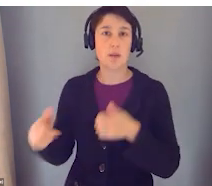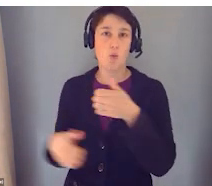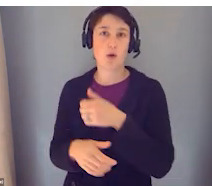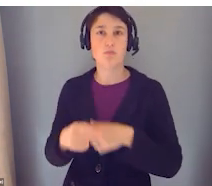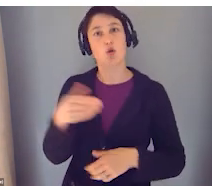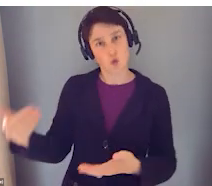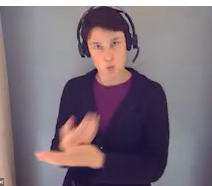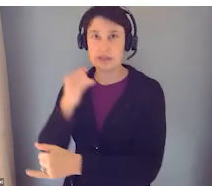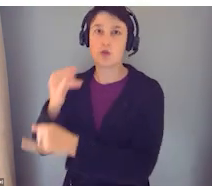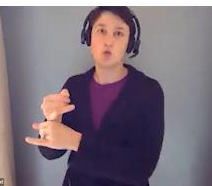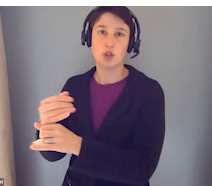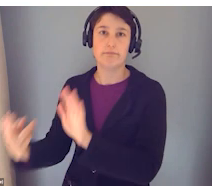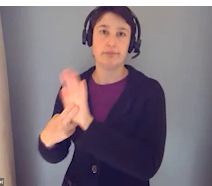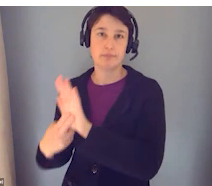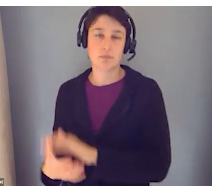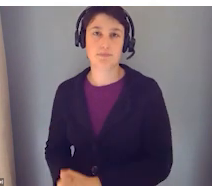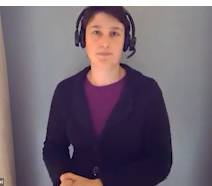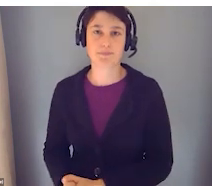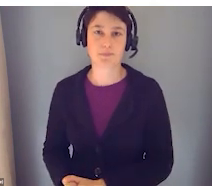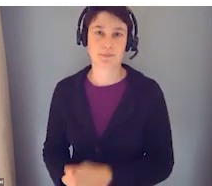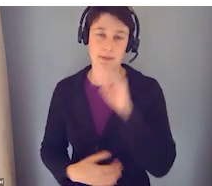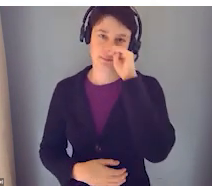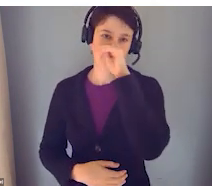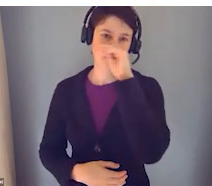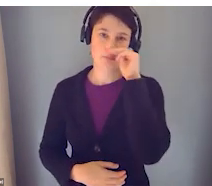Unsupported expenses by subrecipients;